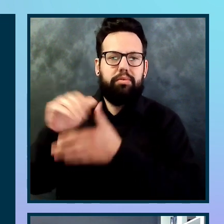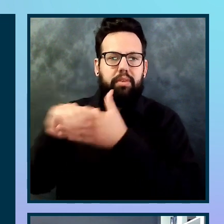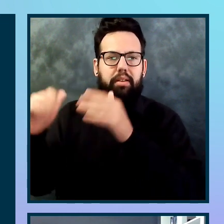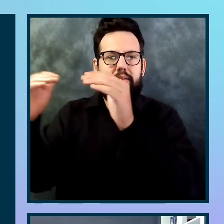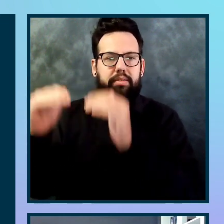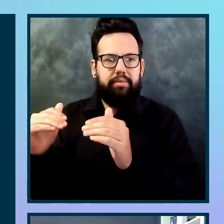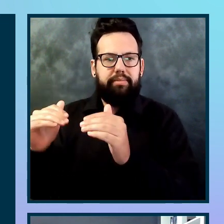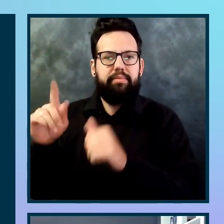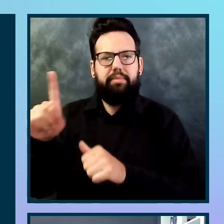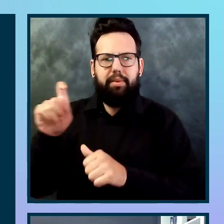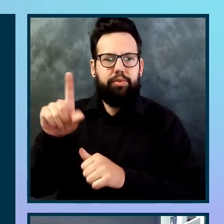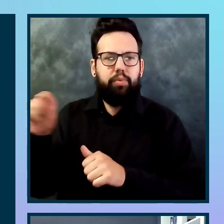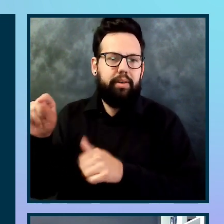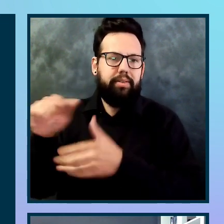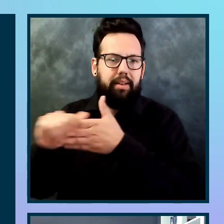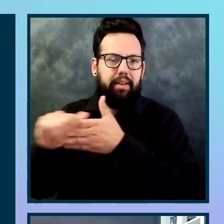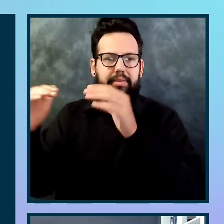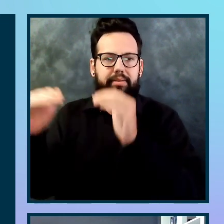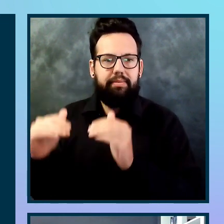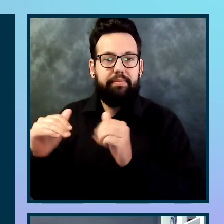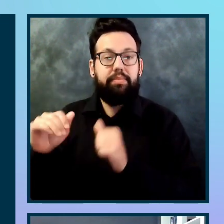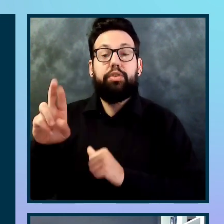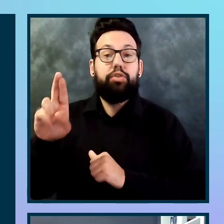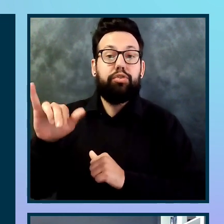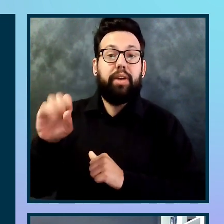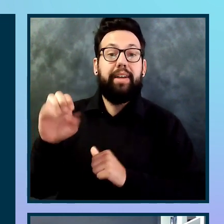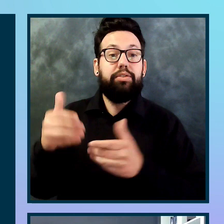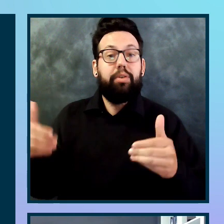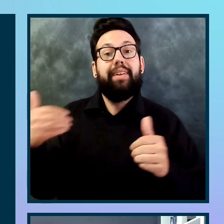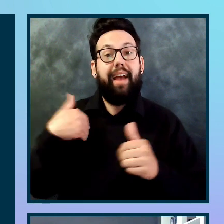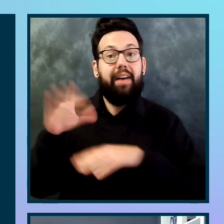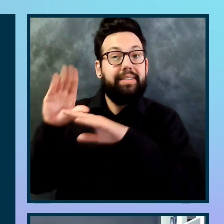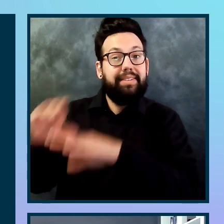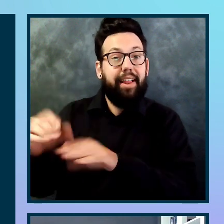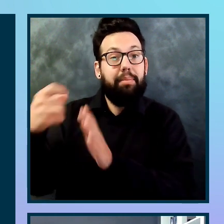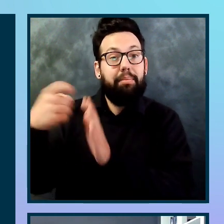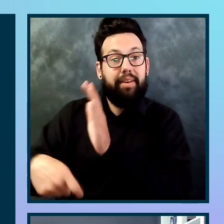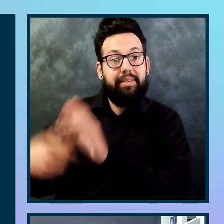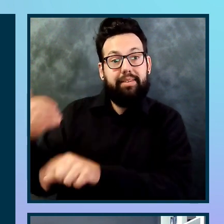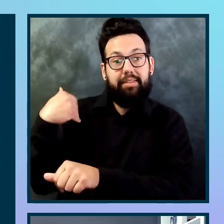The third one has a sale price. $150 was before and now it's $100.00.